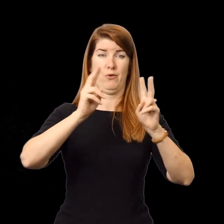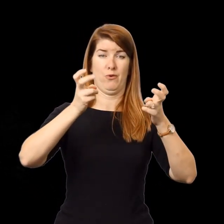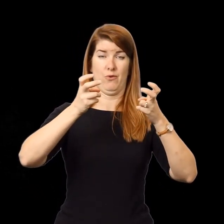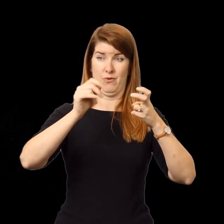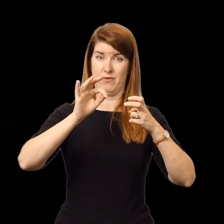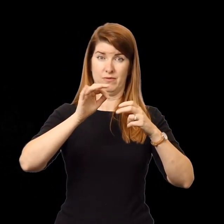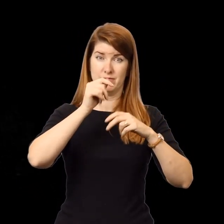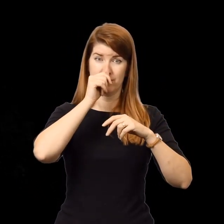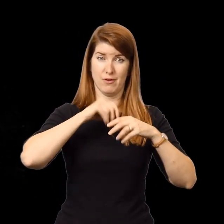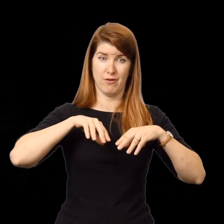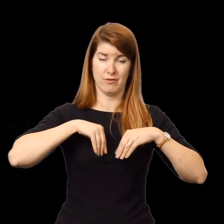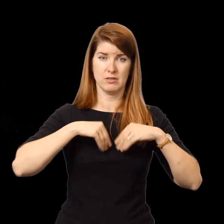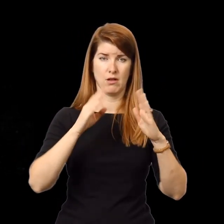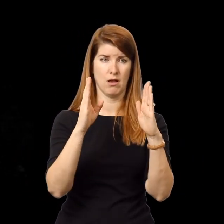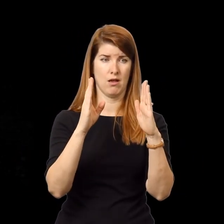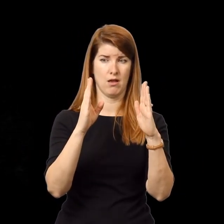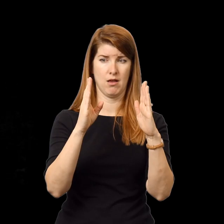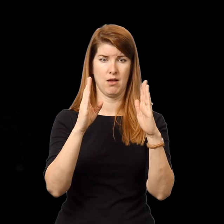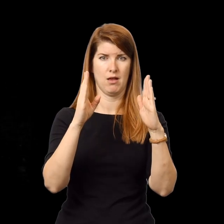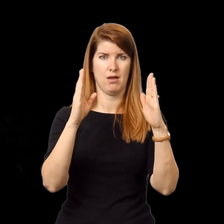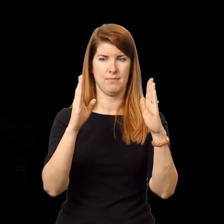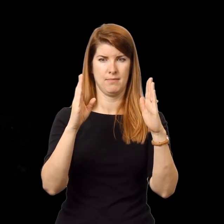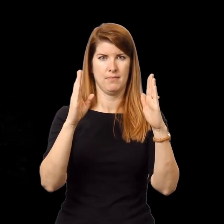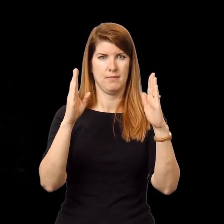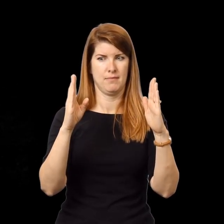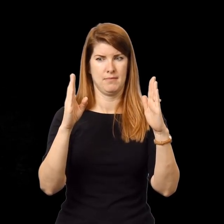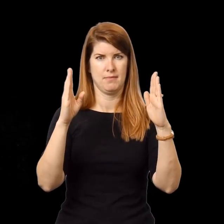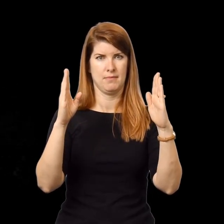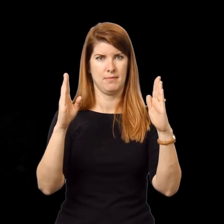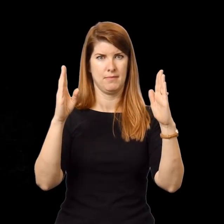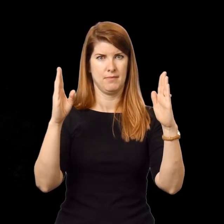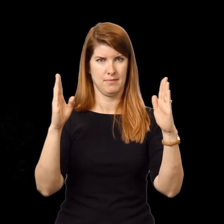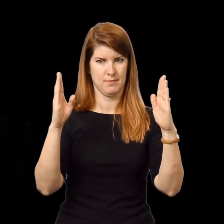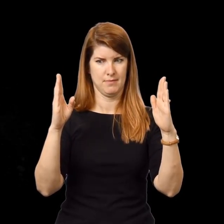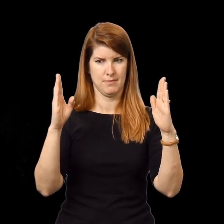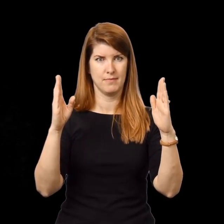for that child increases bigger and bigger and bigger, and now they grow up,